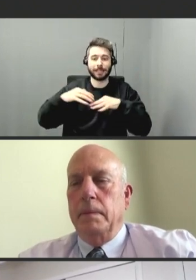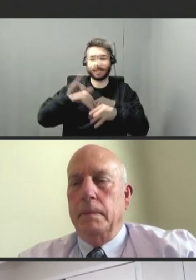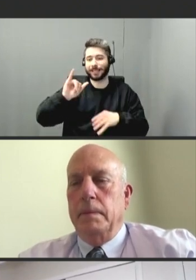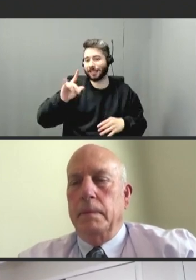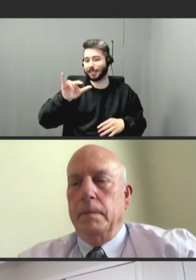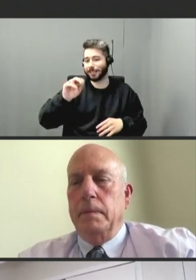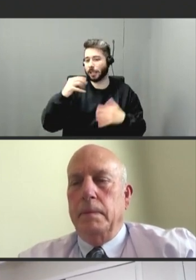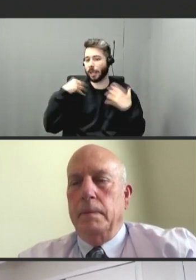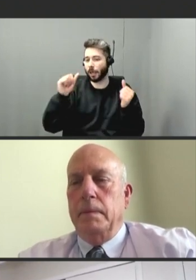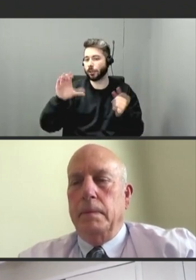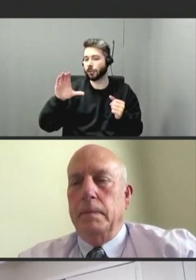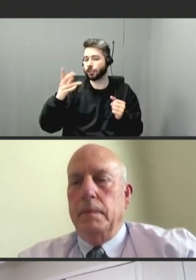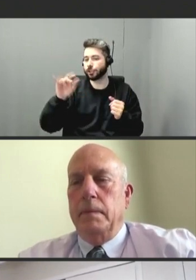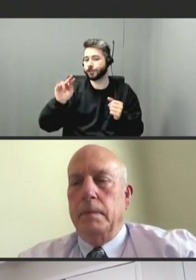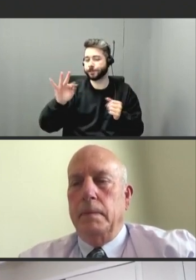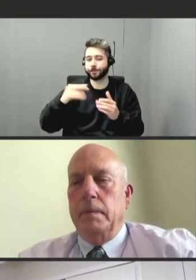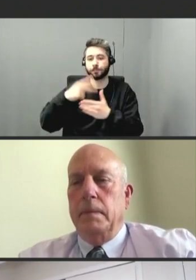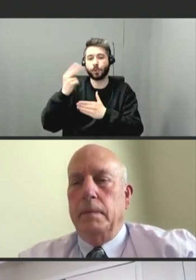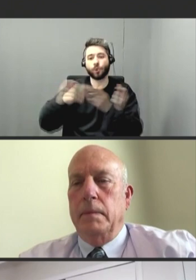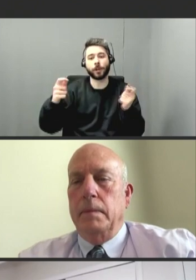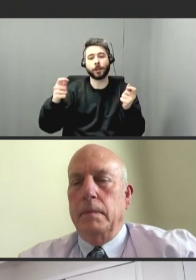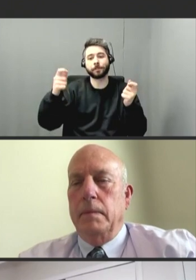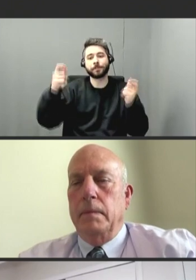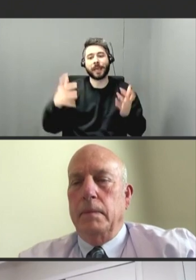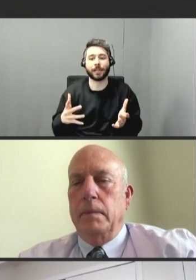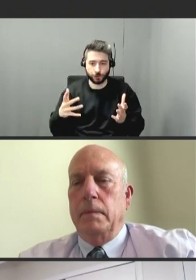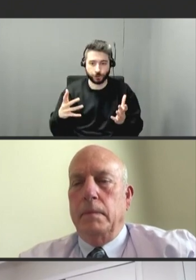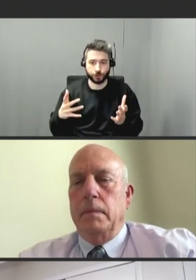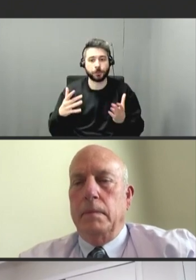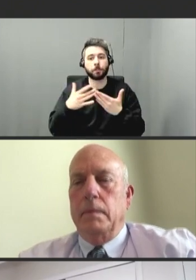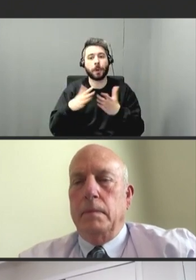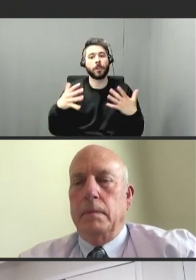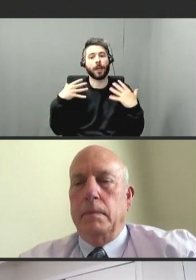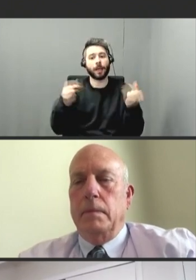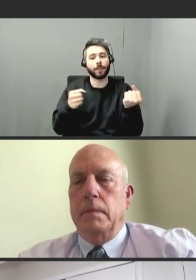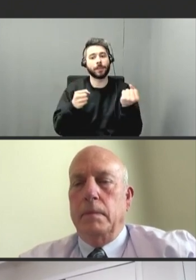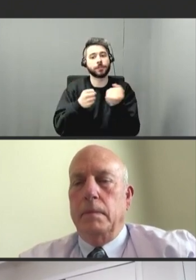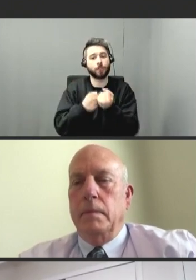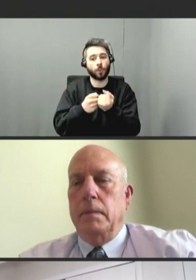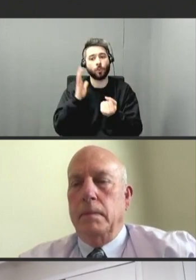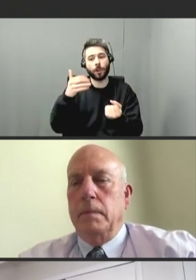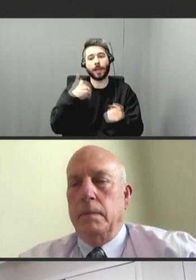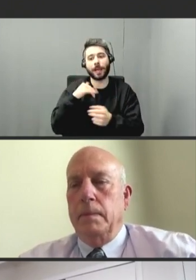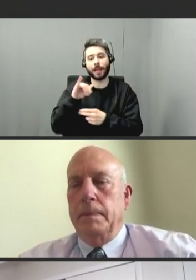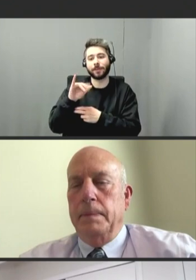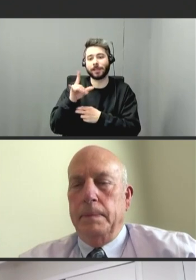manager at the Office of Public Health Support, and we'll be presenting the Indian Health Service update.